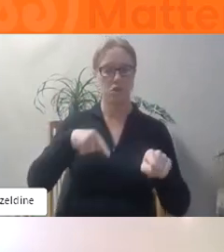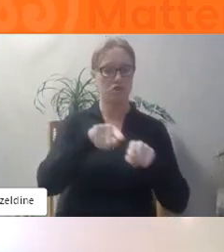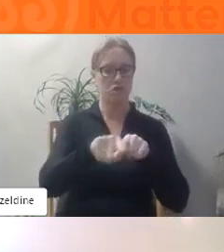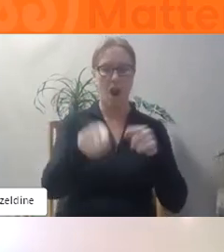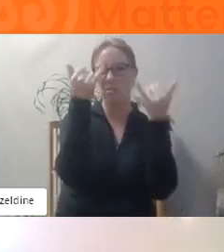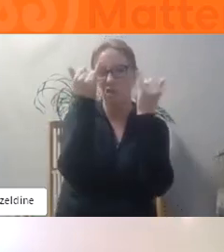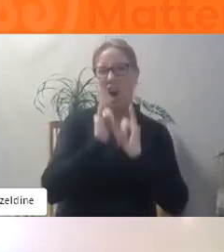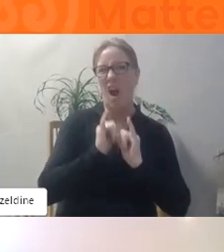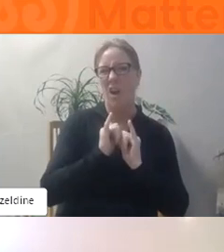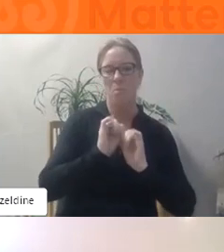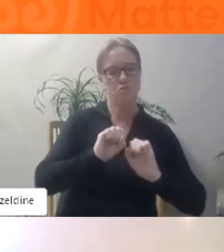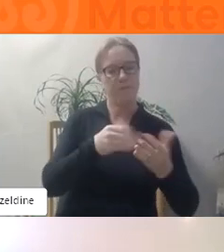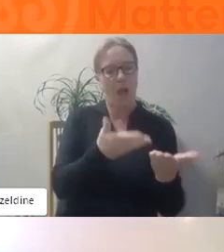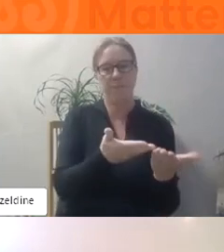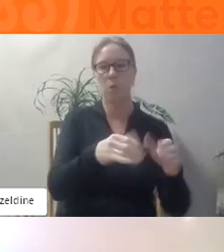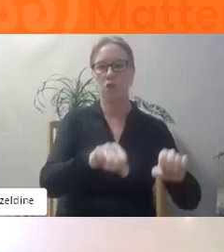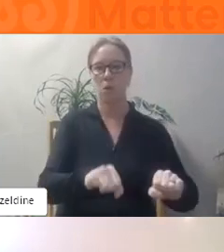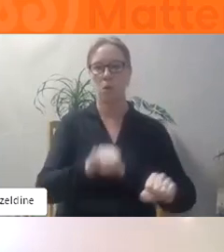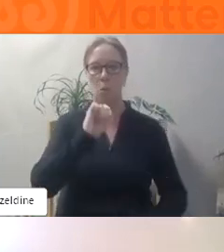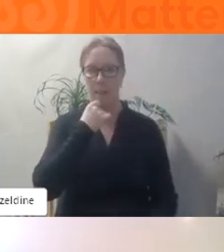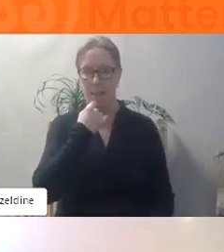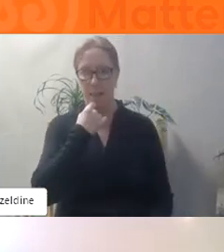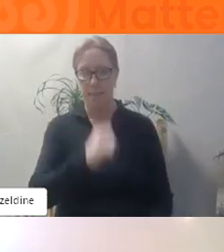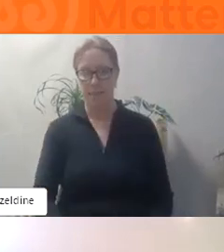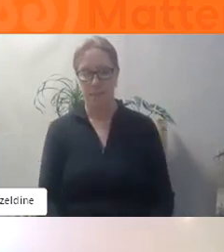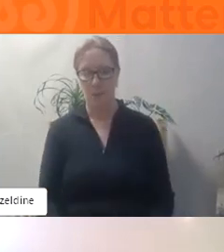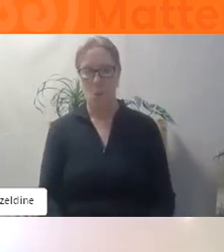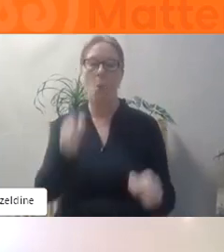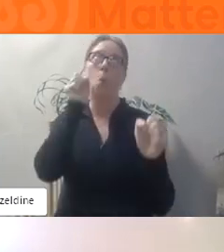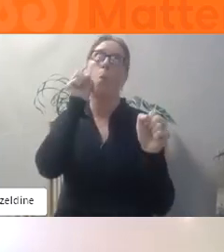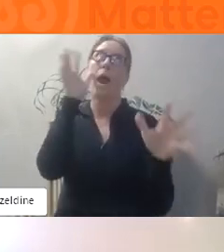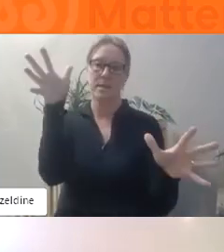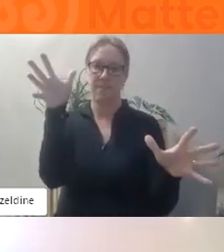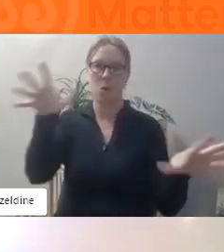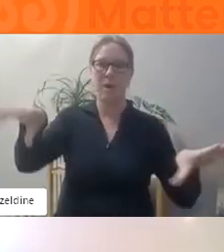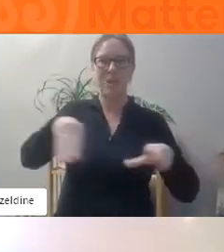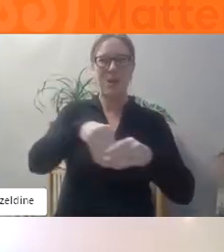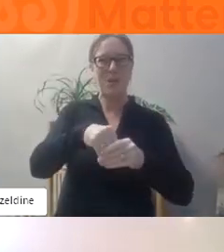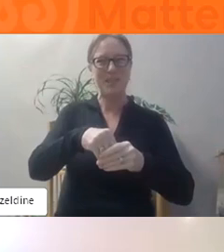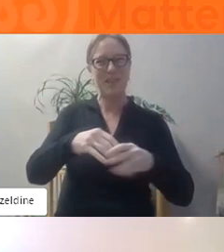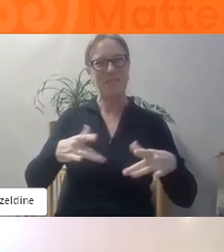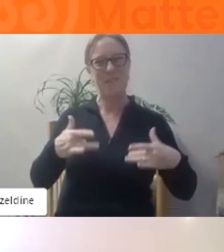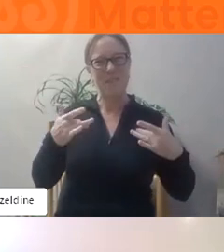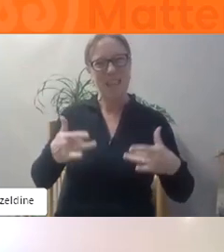for the student, and just wonderful, inclusive feeling within that school.